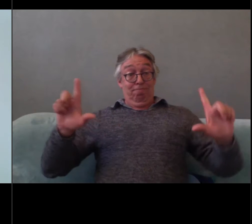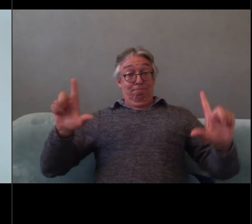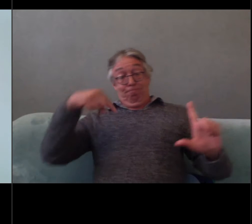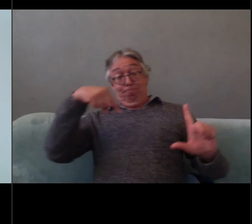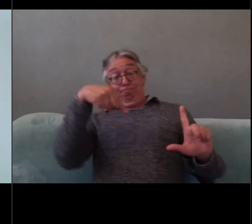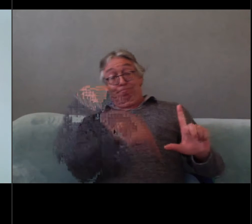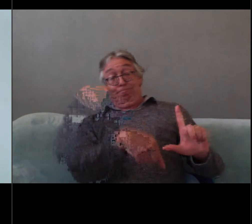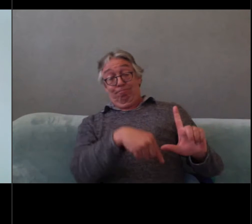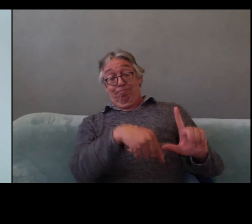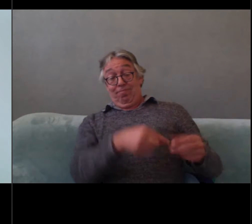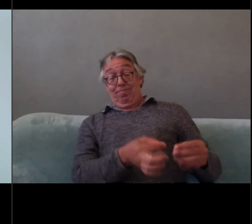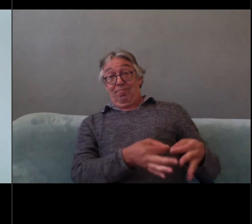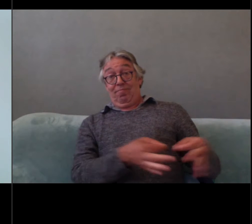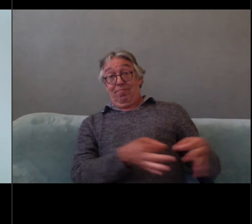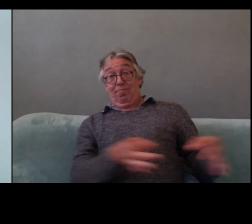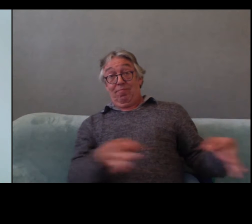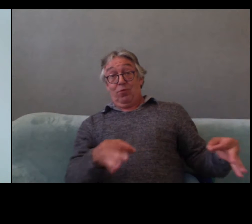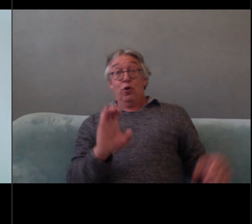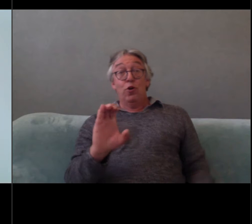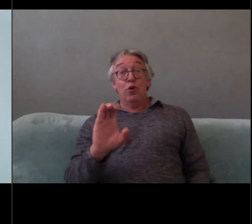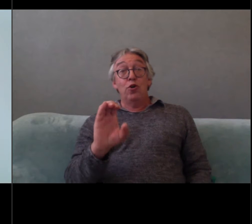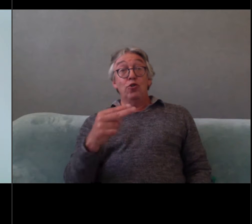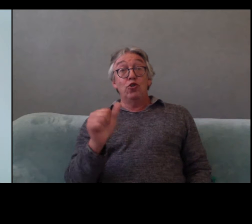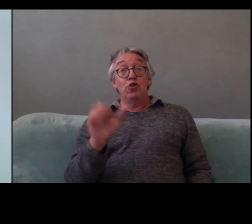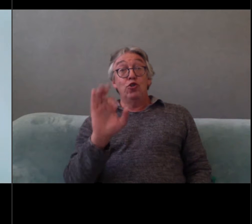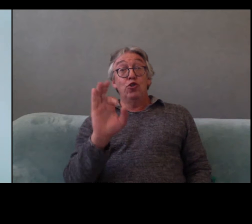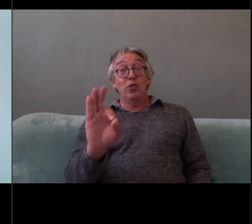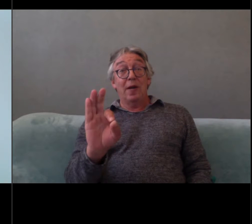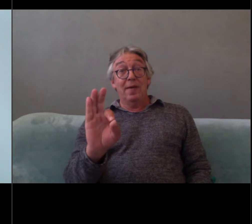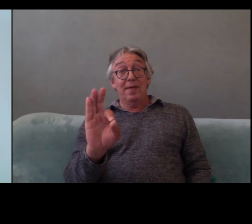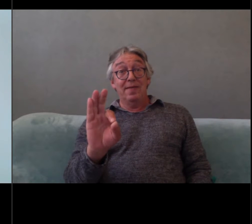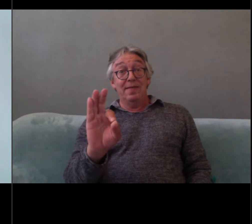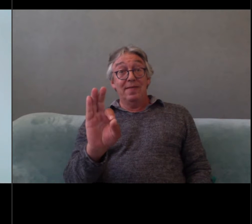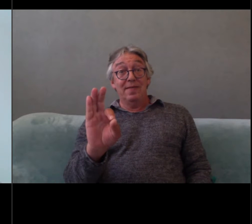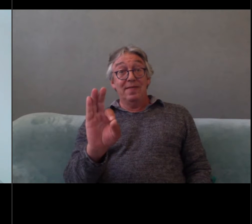The chat box should be located on the right of your screen.